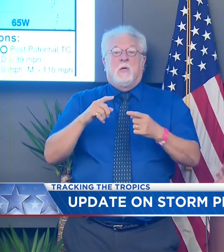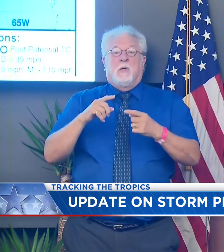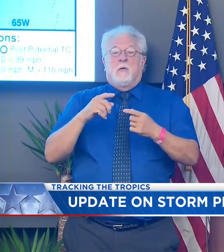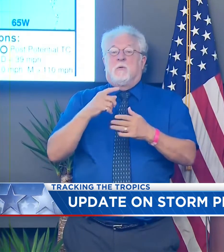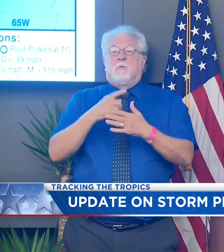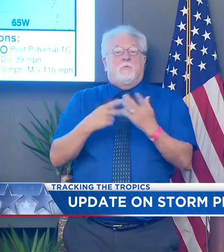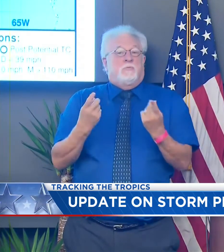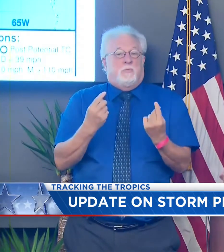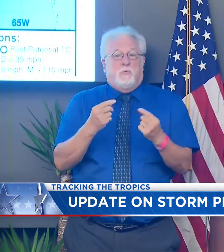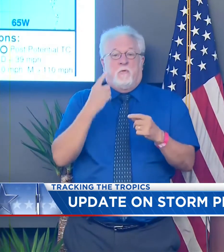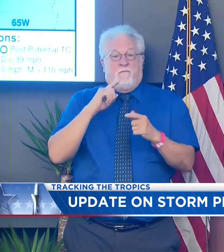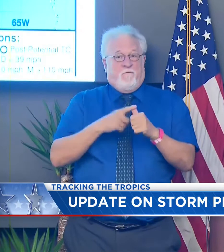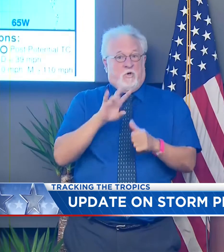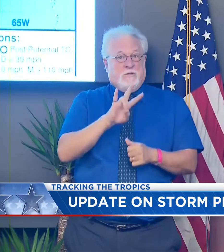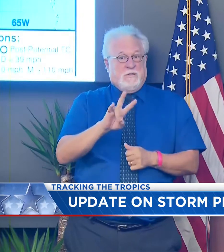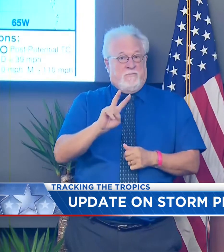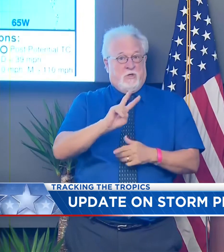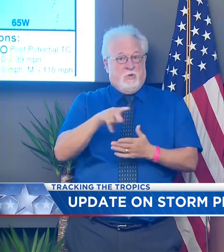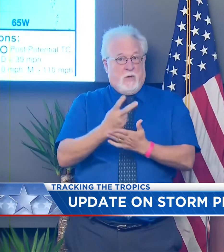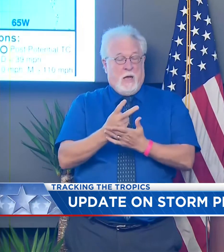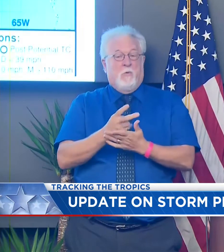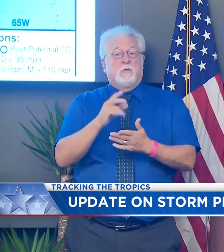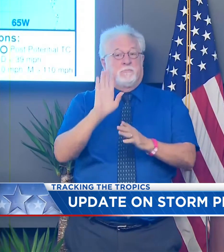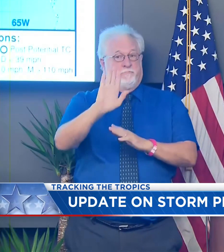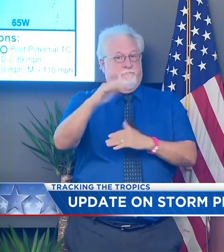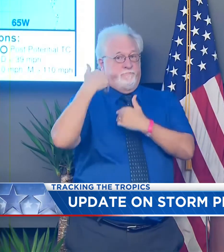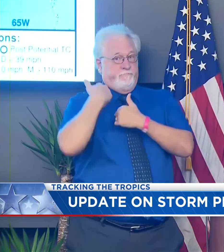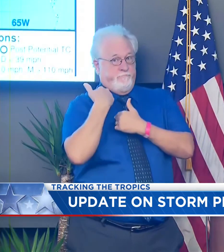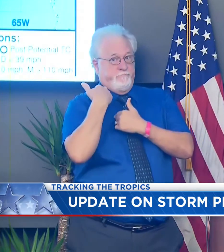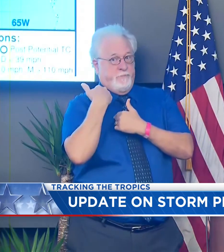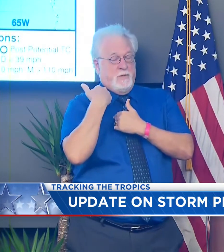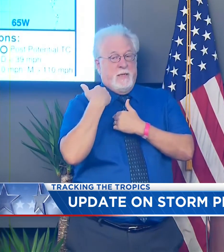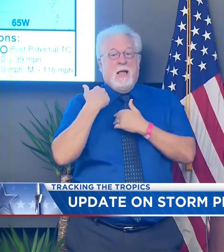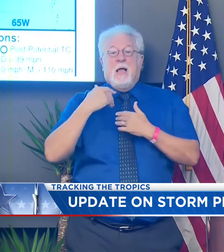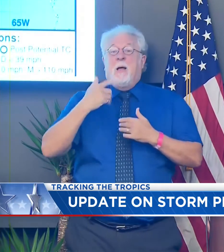SITUATION WHERE YOU REALLY NEED TO BE PREPARED AS WE'VE ALWAYS TOLD YOU, TO RIDE OUT THESE